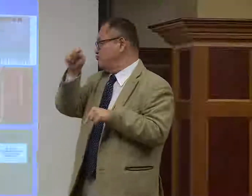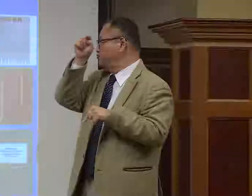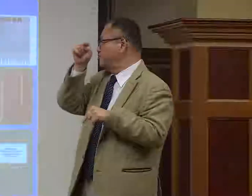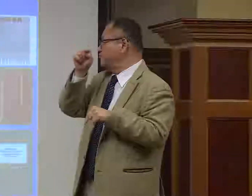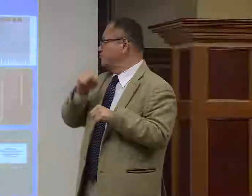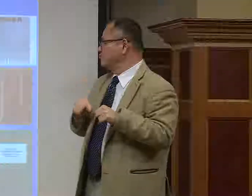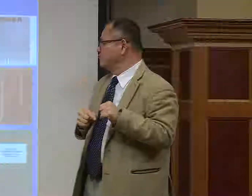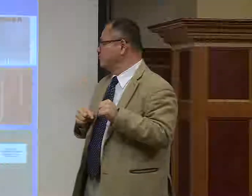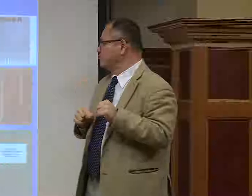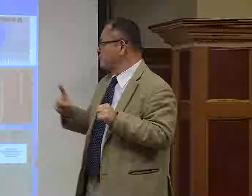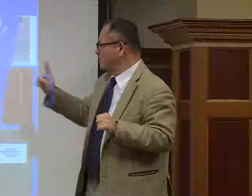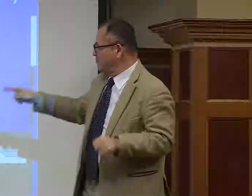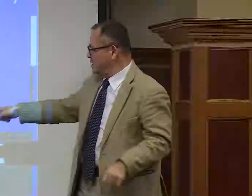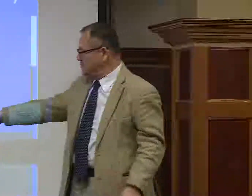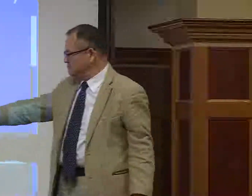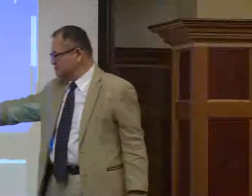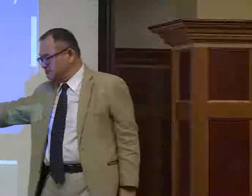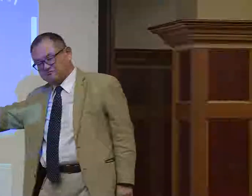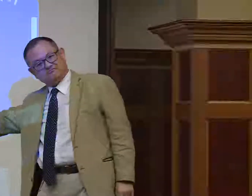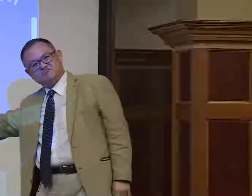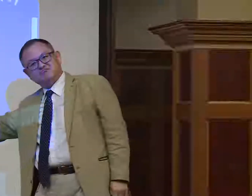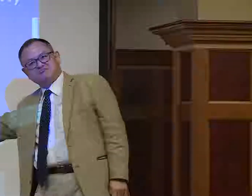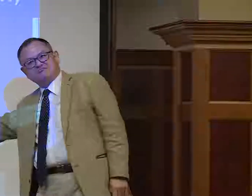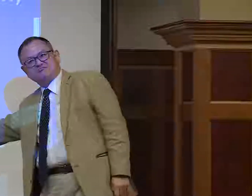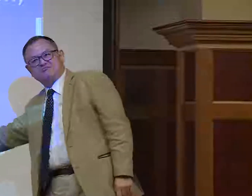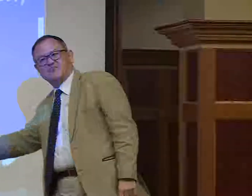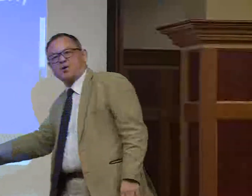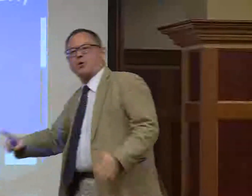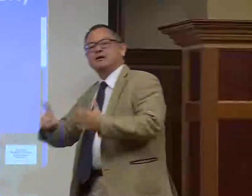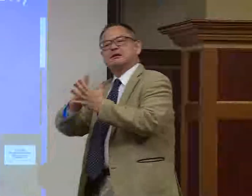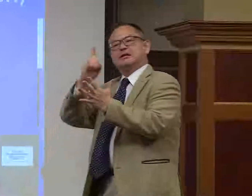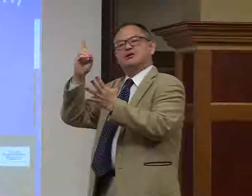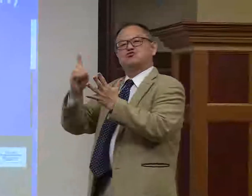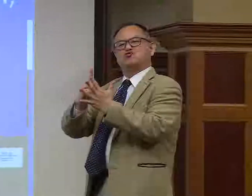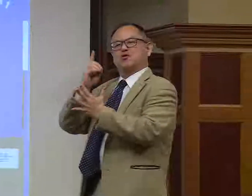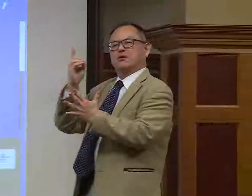but we've also won an award for a dictionary,